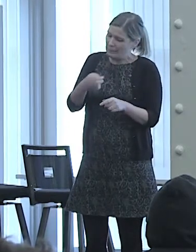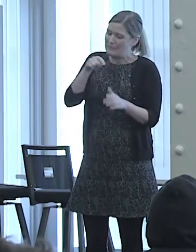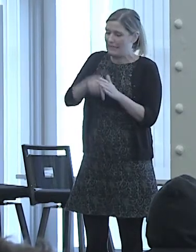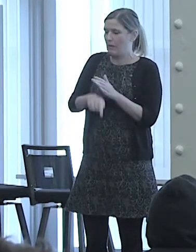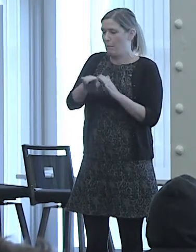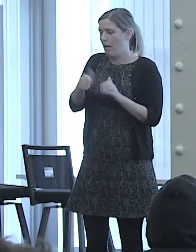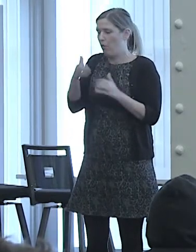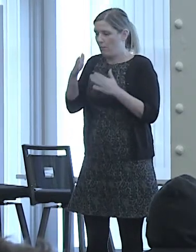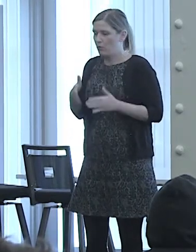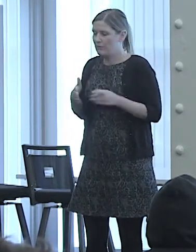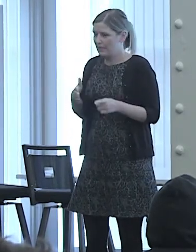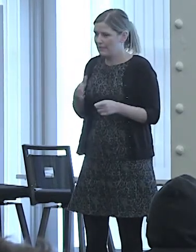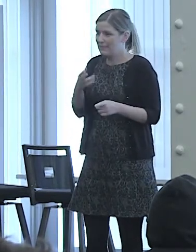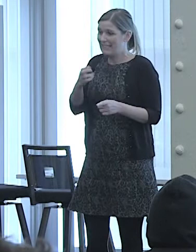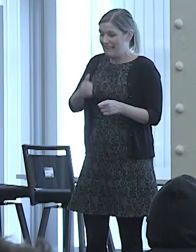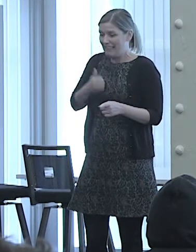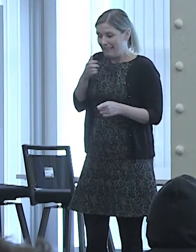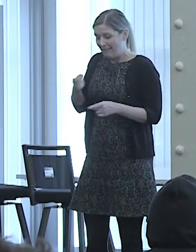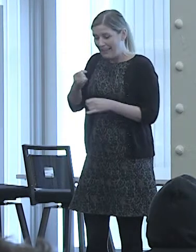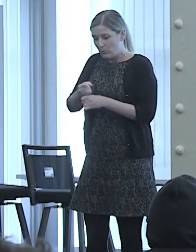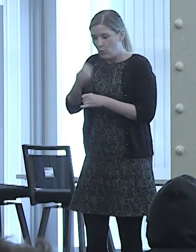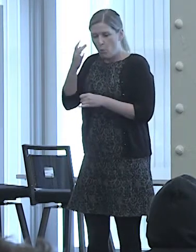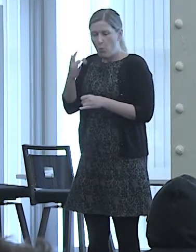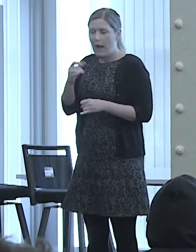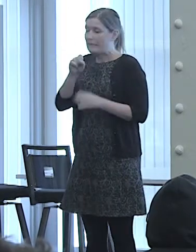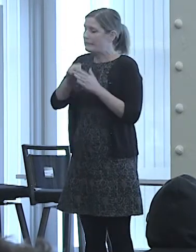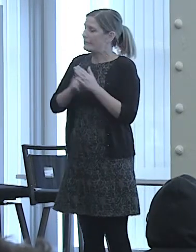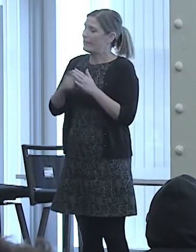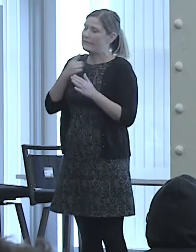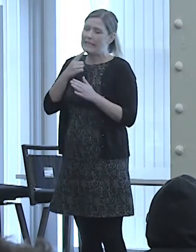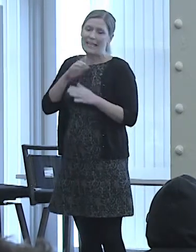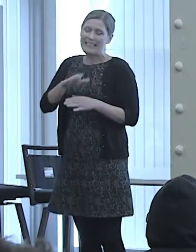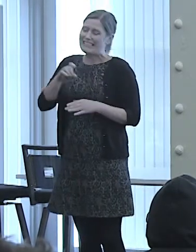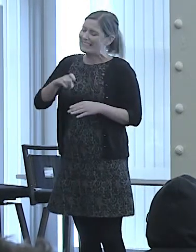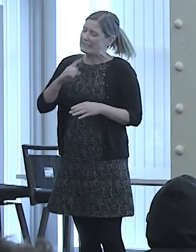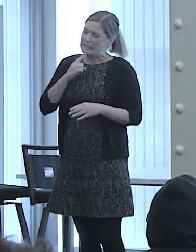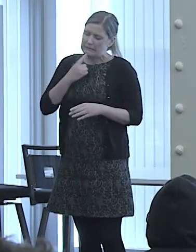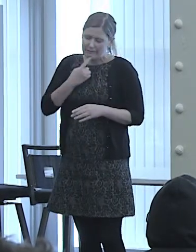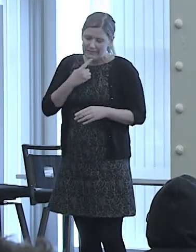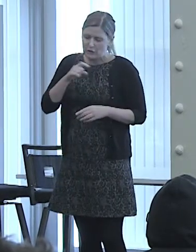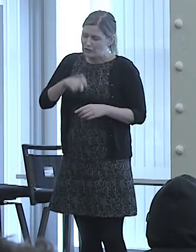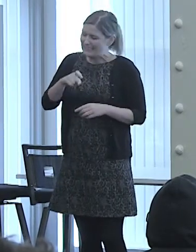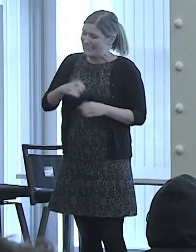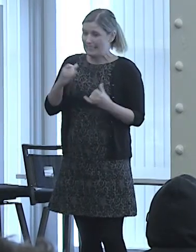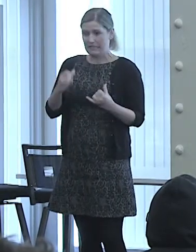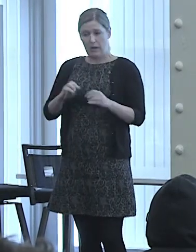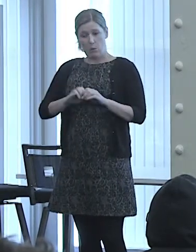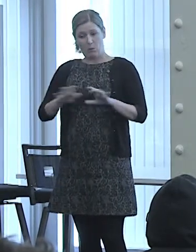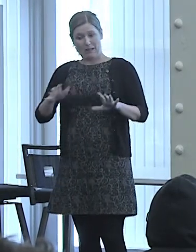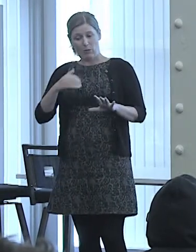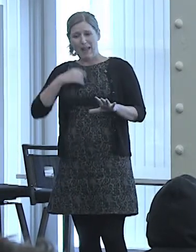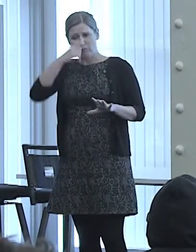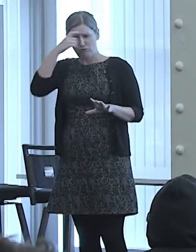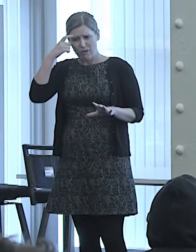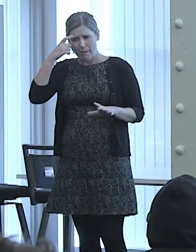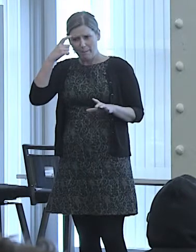He's living in an institution because the state claims, oh his needs are so severe now that he clearly has trauma. From what, you wonder.